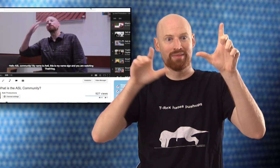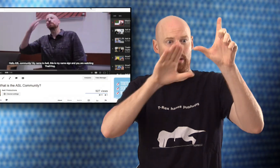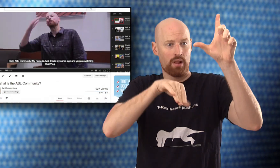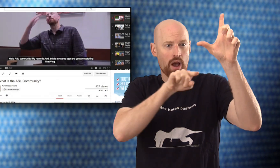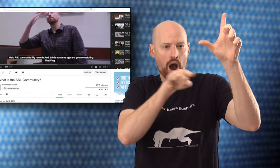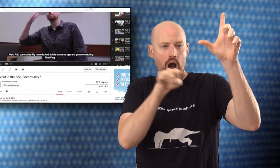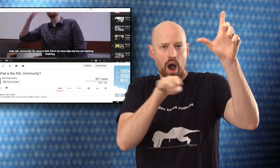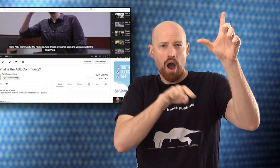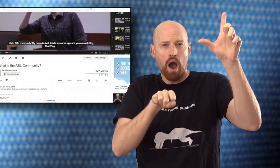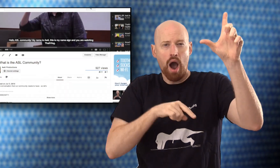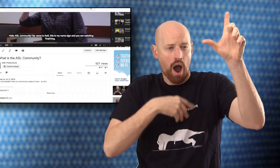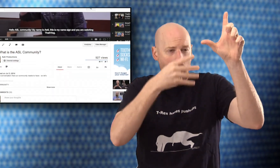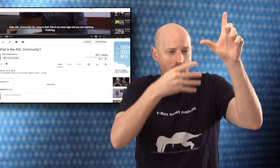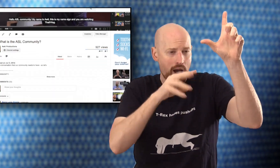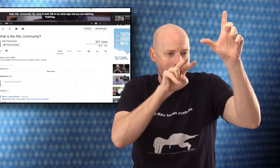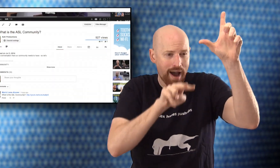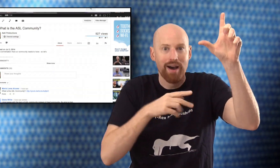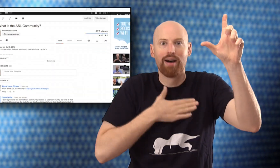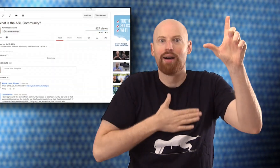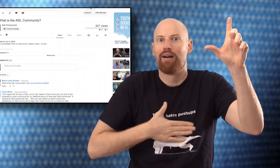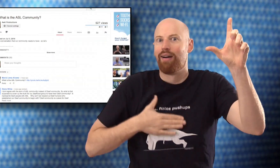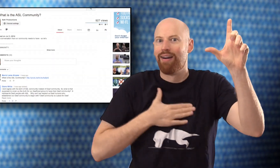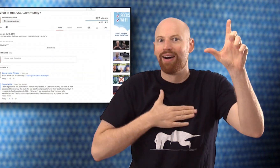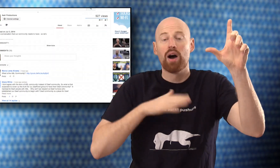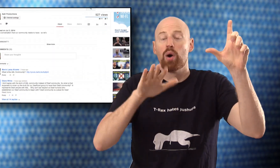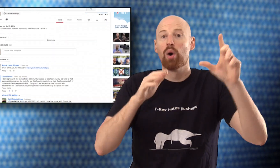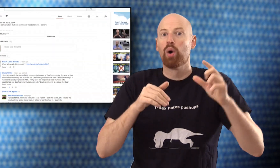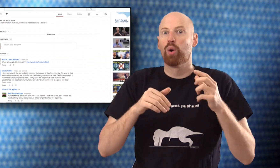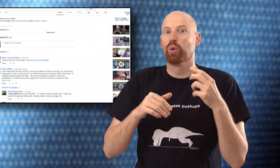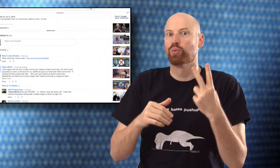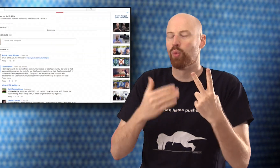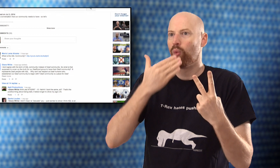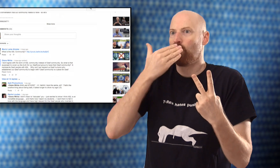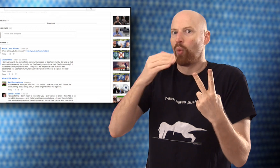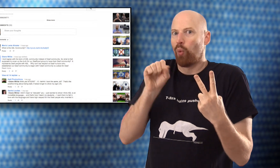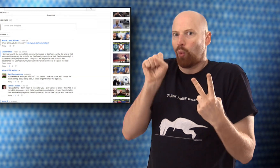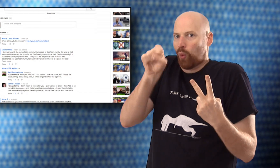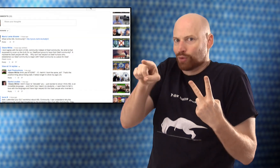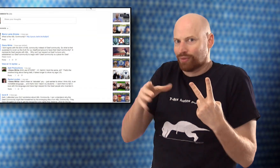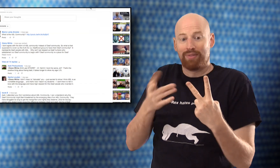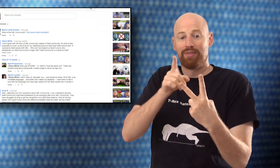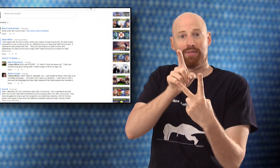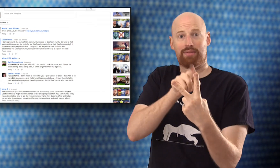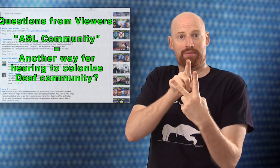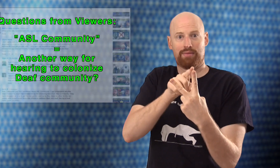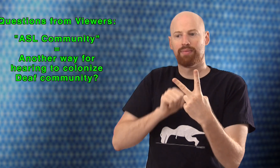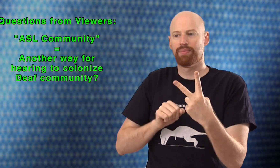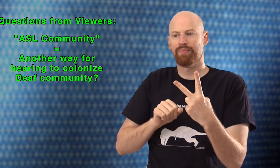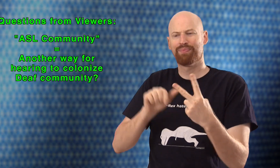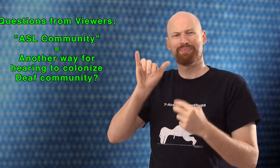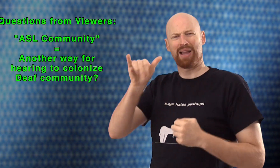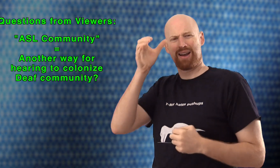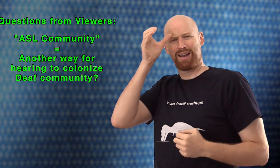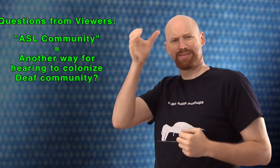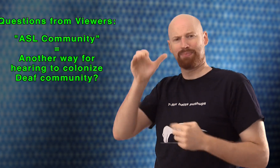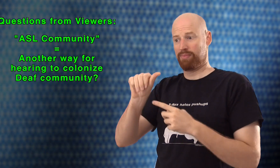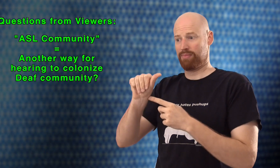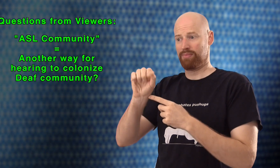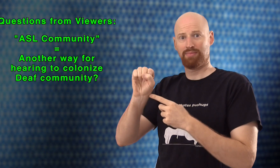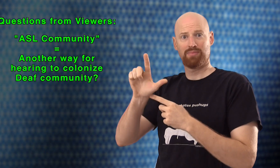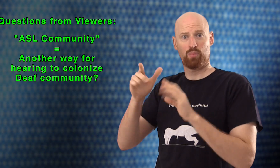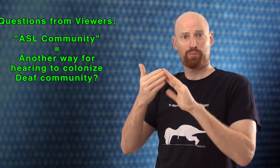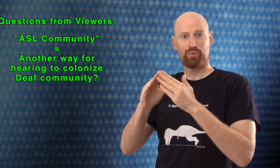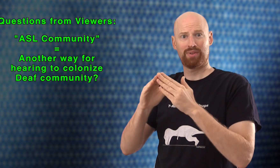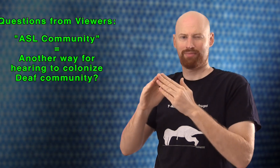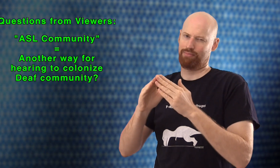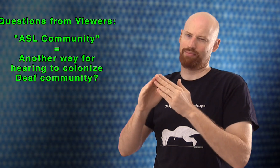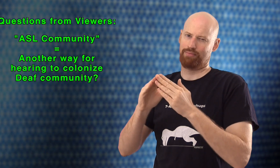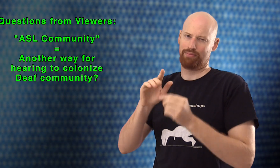questions below the video, which I really enjoy reading. Two great questions that came up: Is this concept of ASL